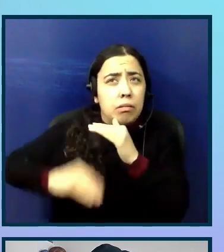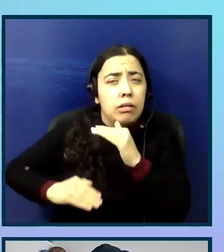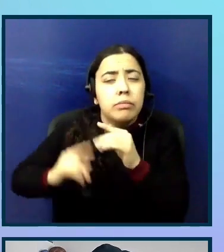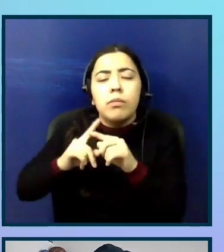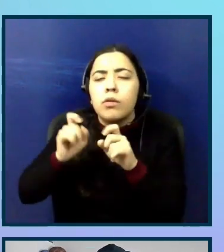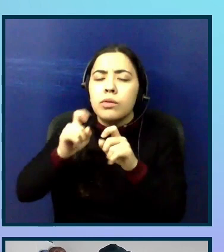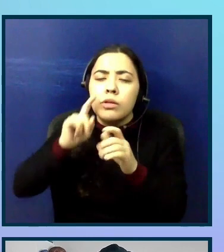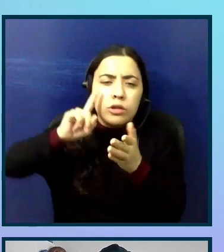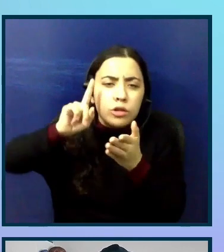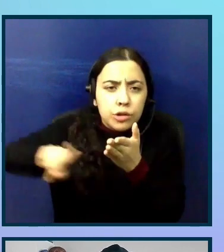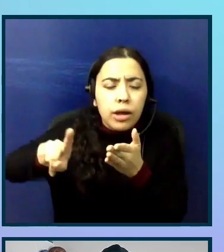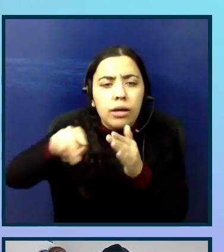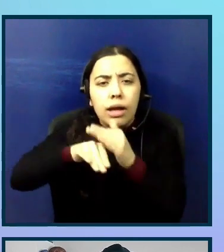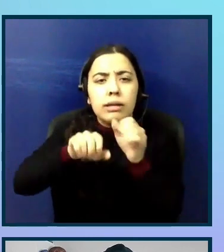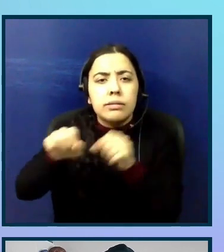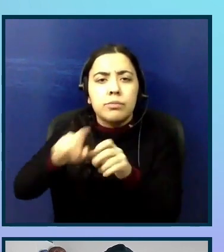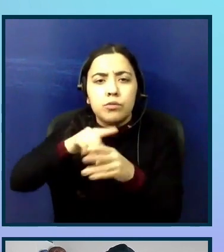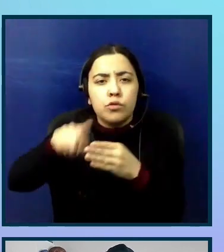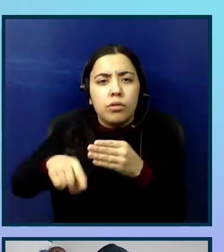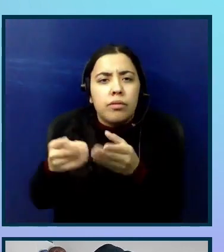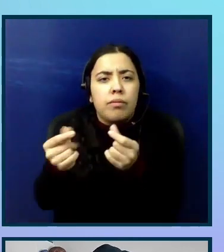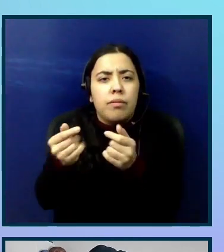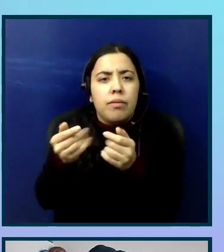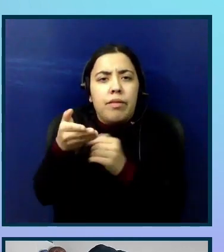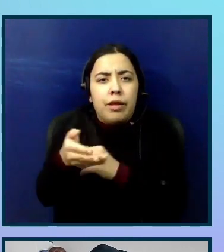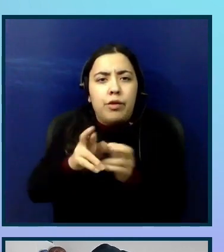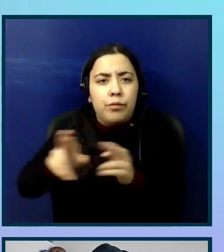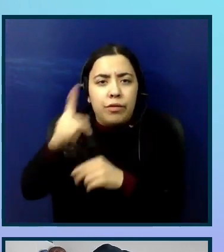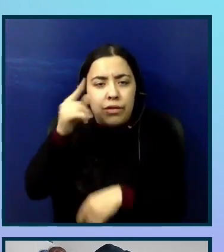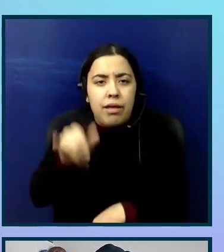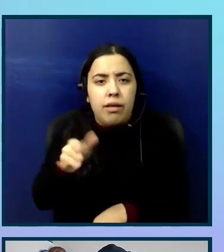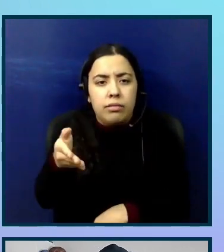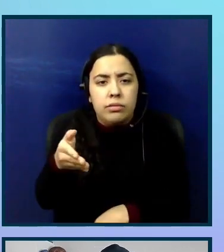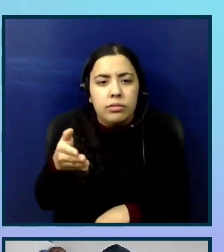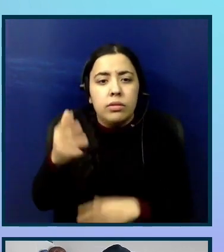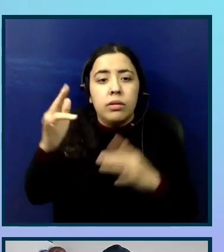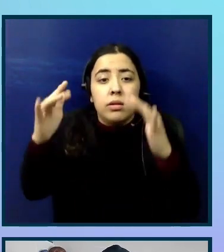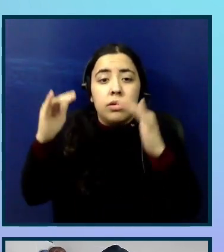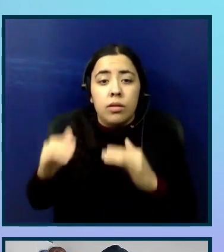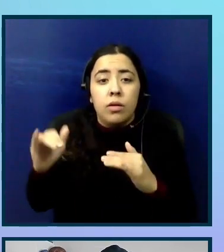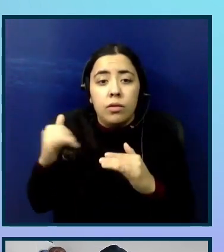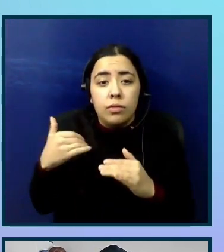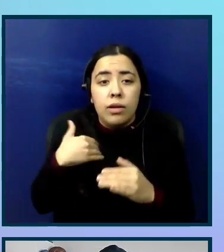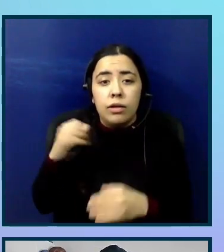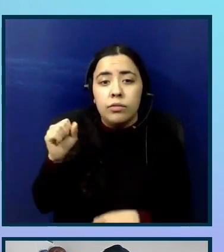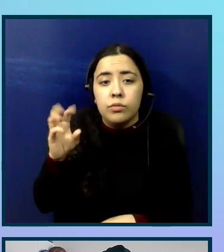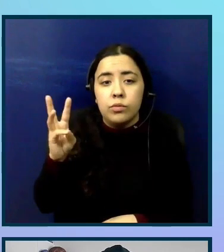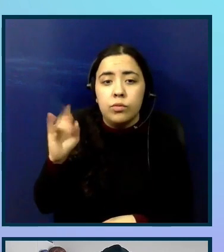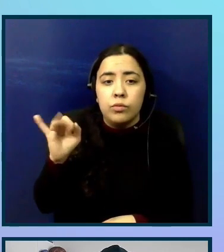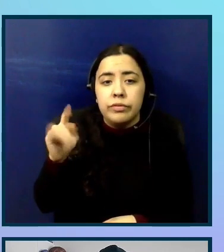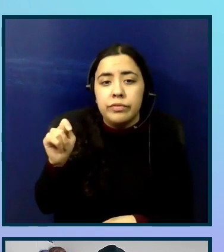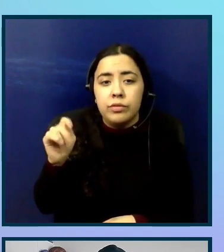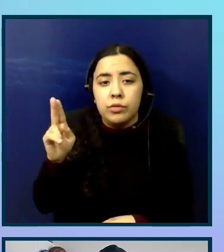and get your accessible results for it. There also is a SwiftUI accessibility Snapchat test that's out there too. Starting to use it, it's pretty cool,